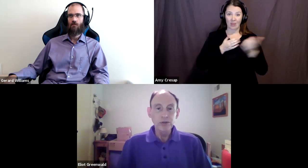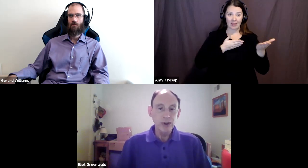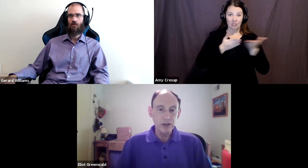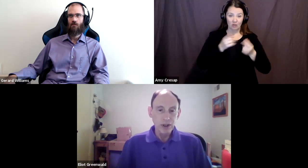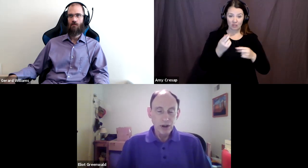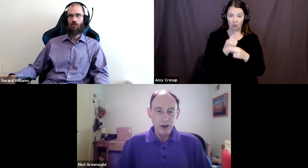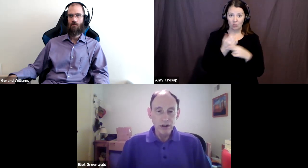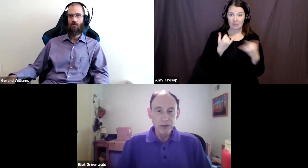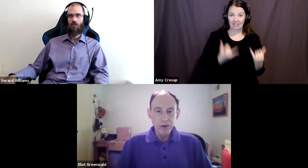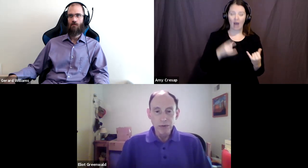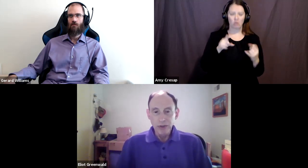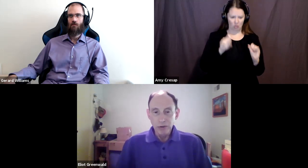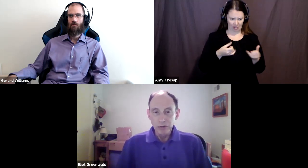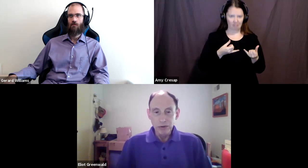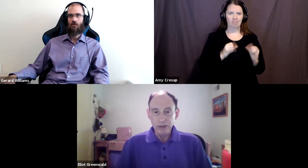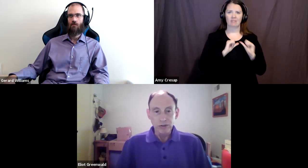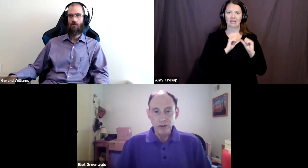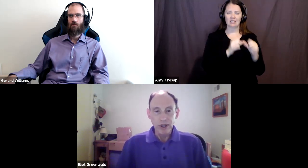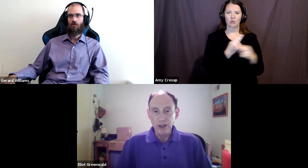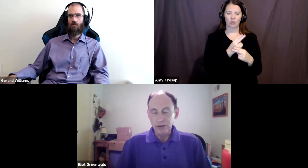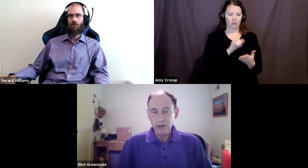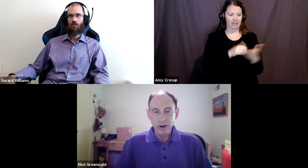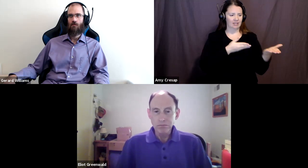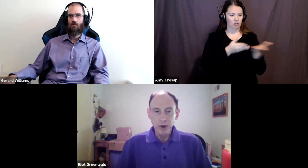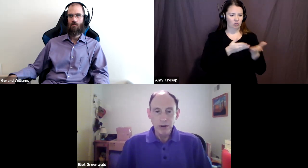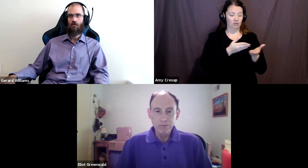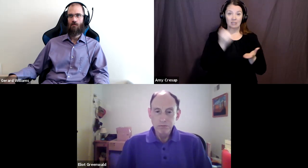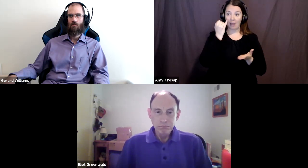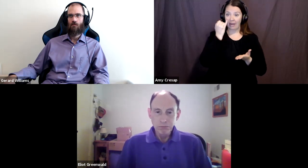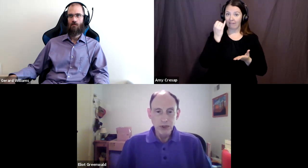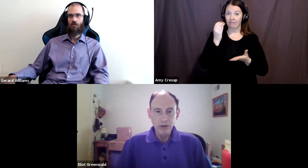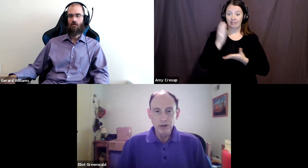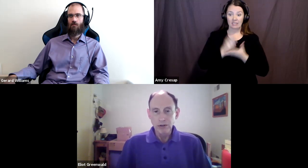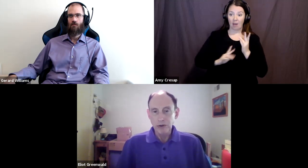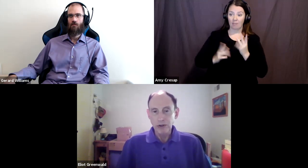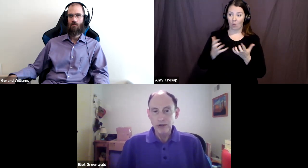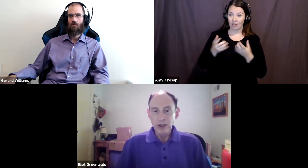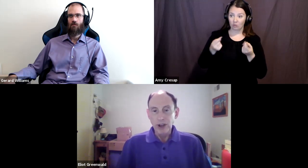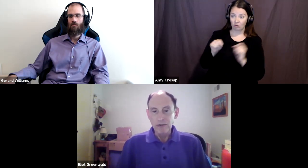using it. But for those who like to try ASR you of course